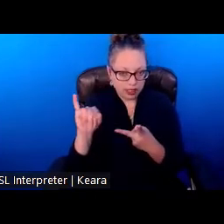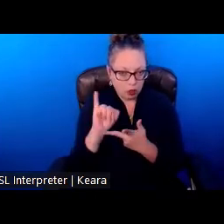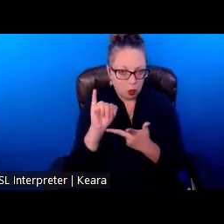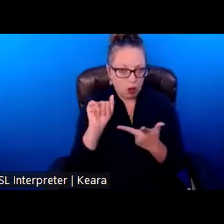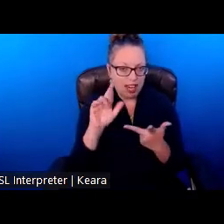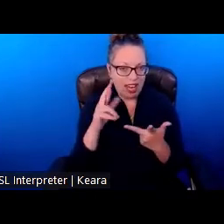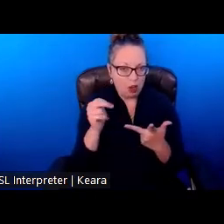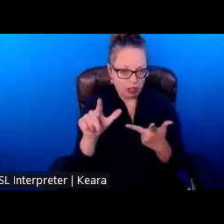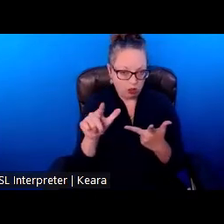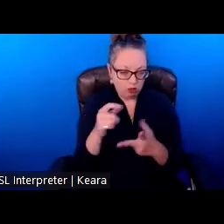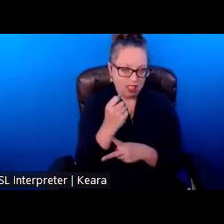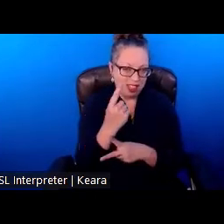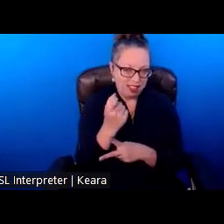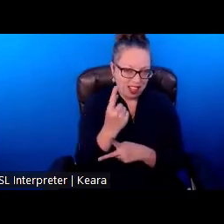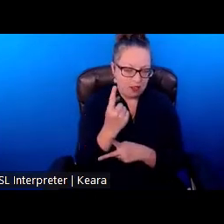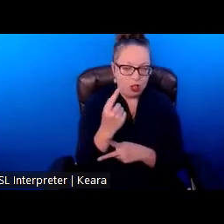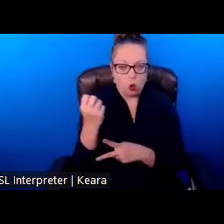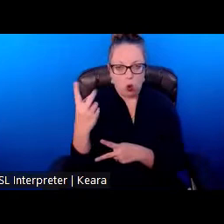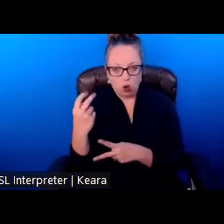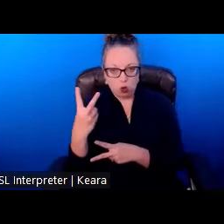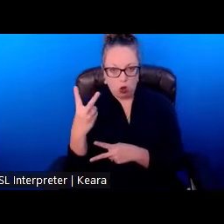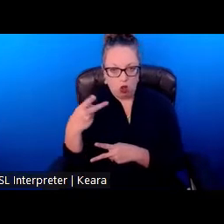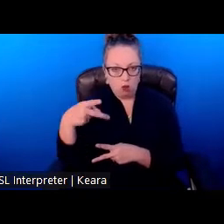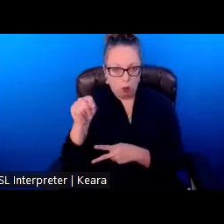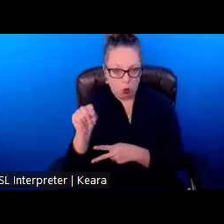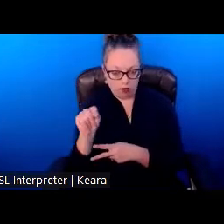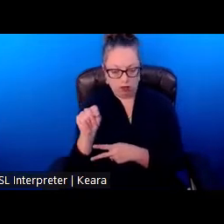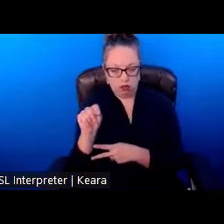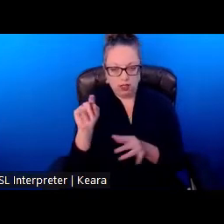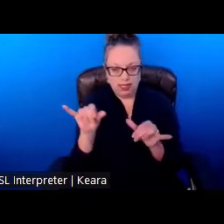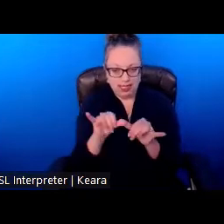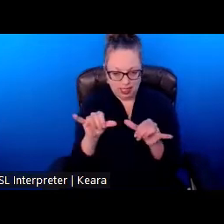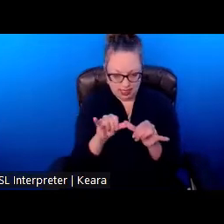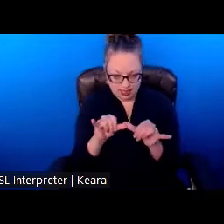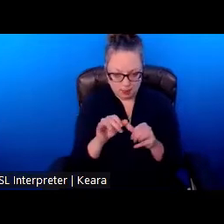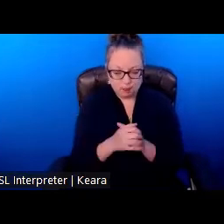Title pages may only serve as a table of contents for the submitted poems. Title pages will